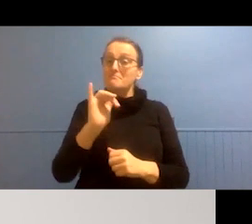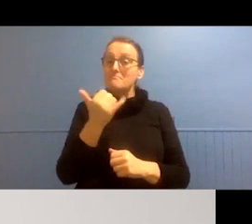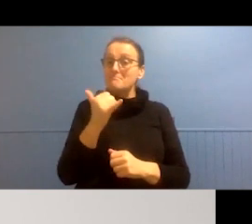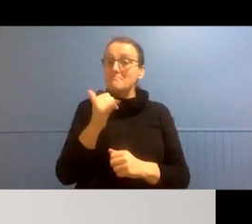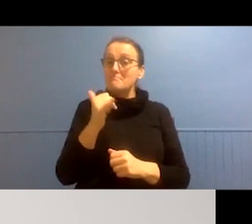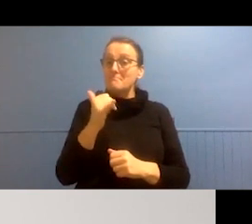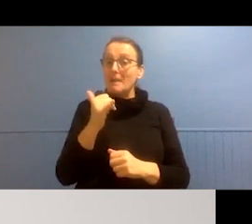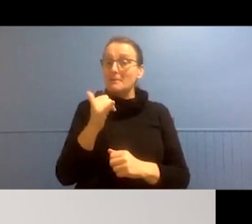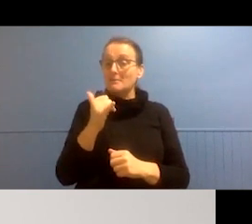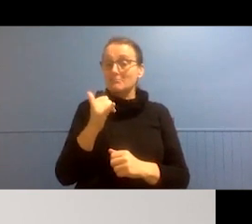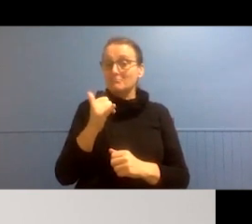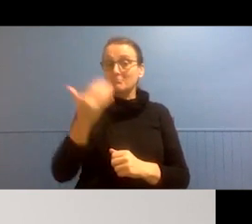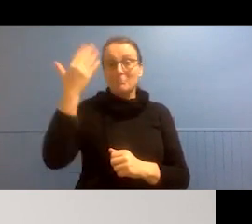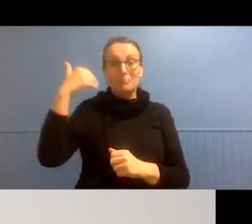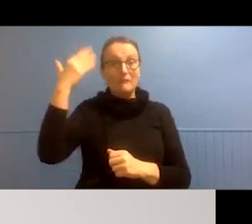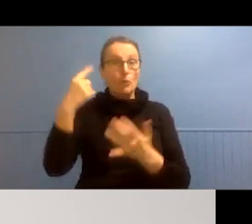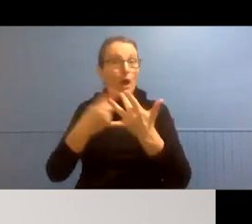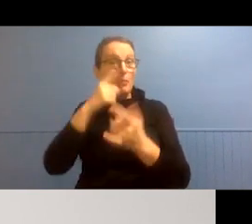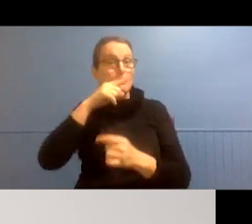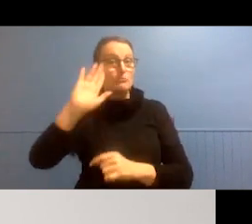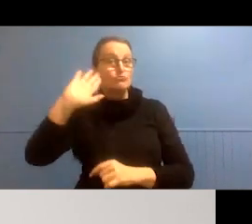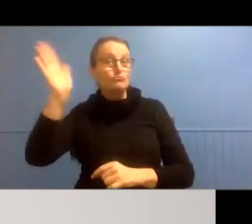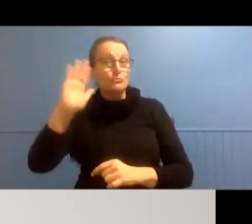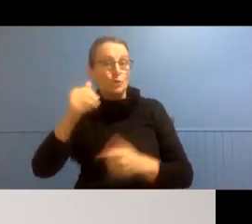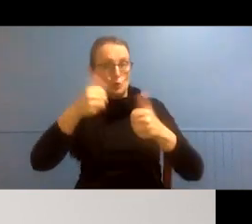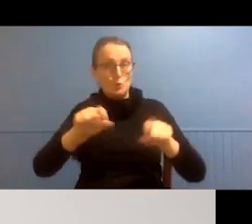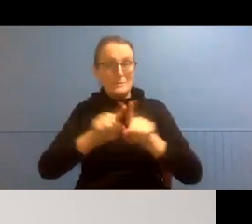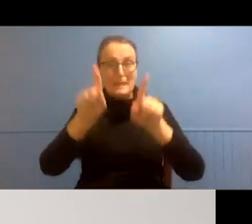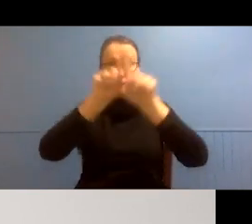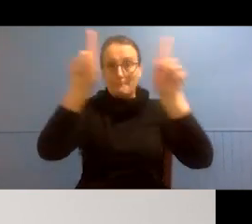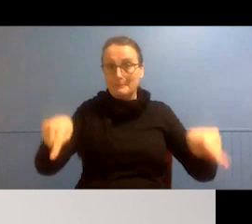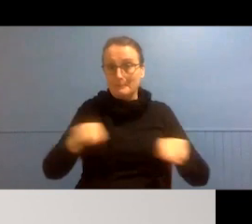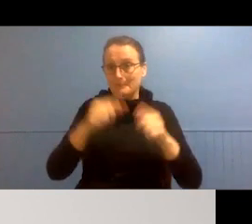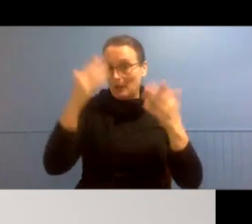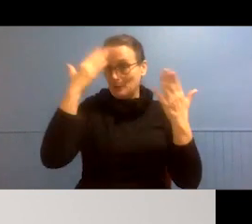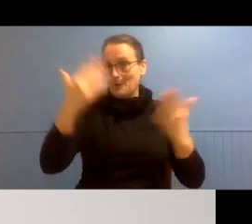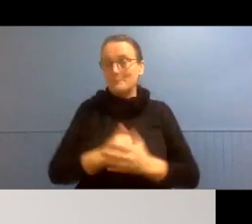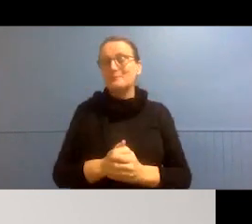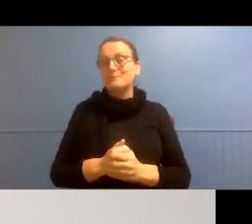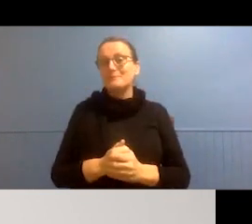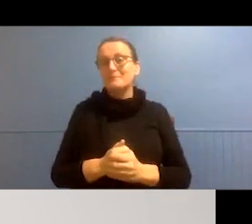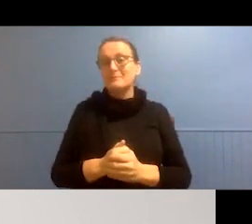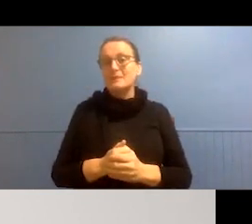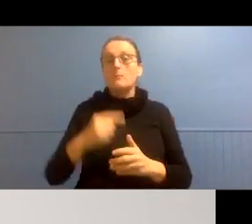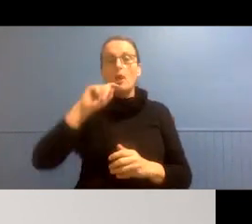previous presentations before. But this will be the constant screen and